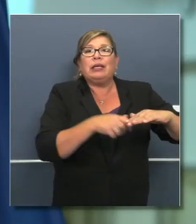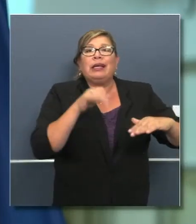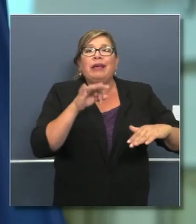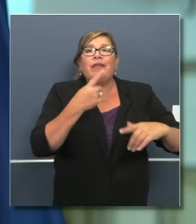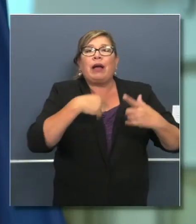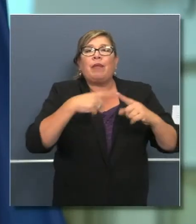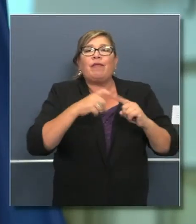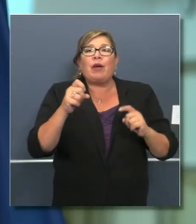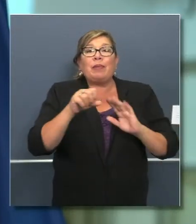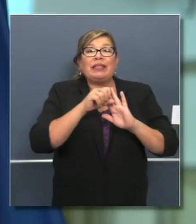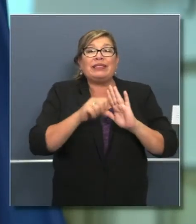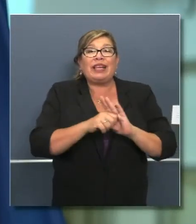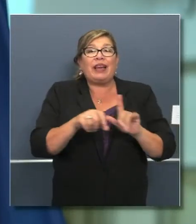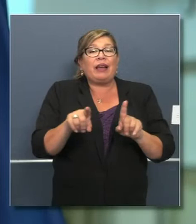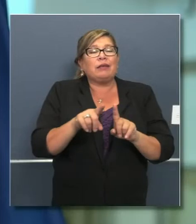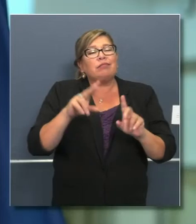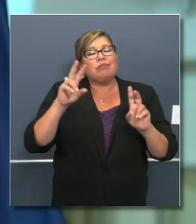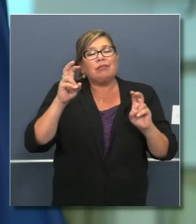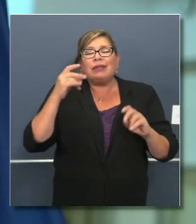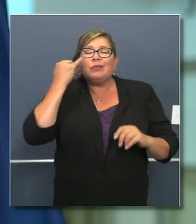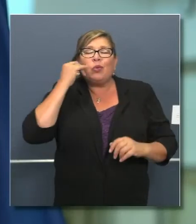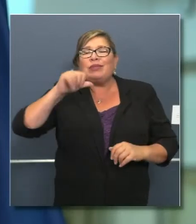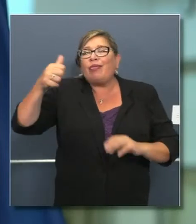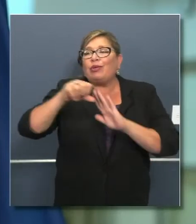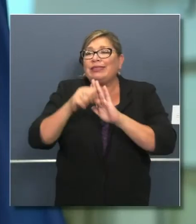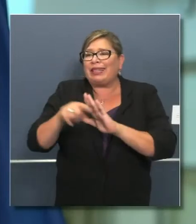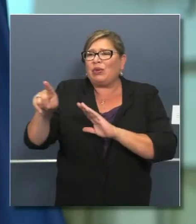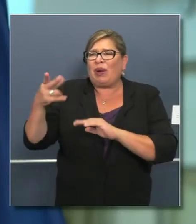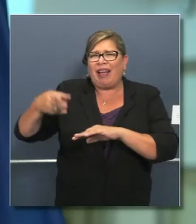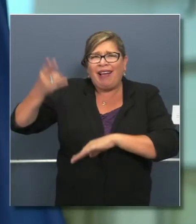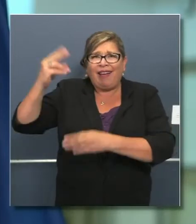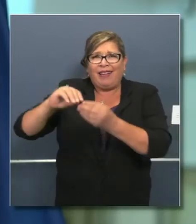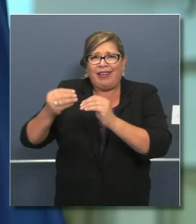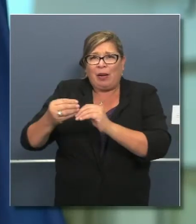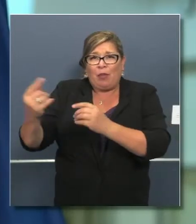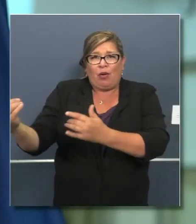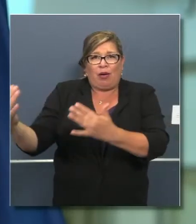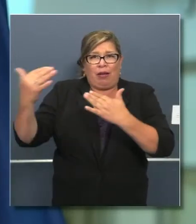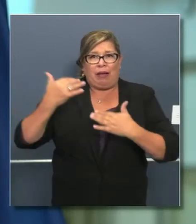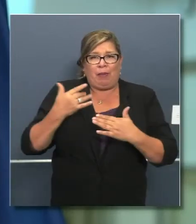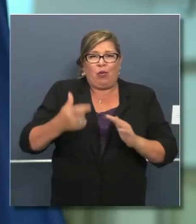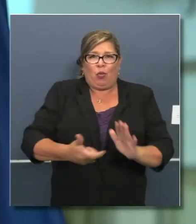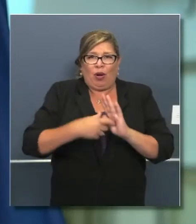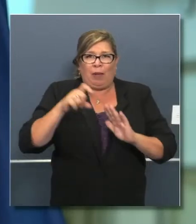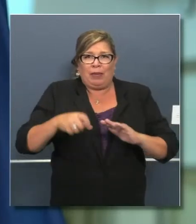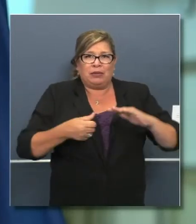are you considering that in California and more broadly I'm wondering about what you think this